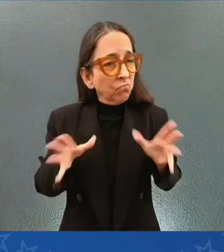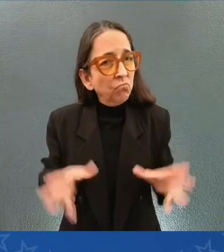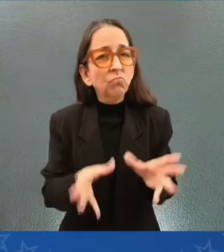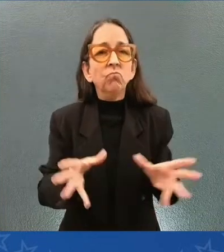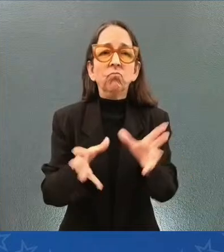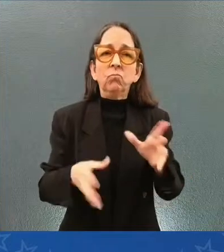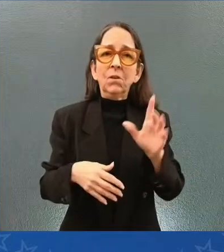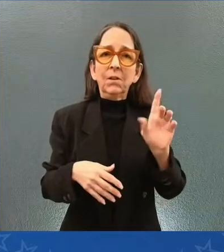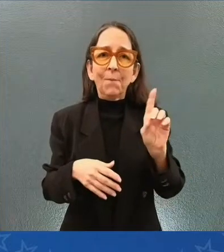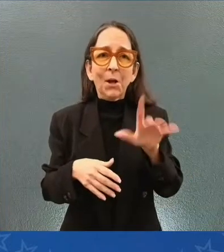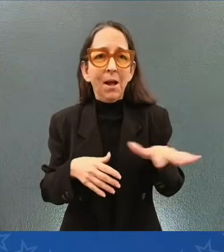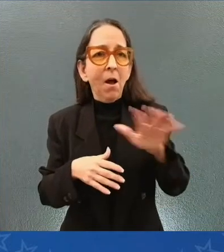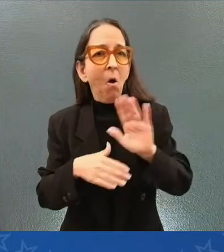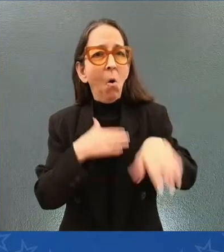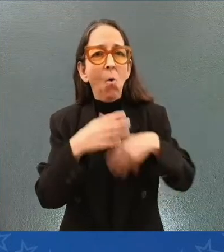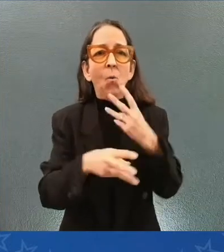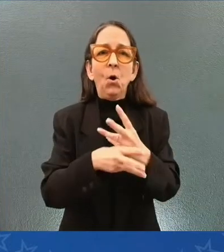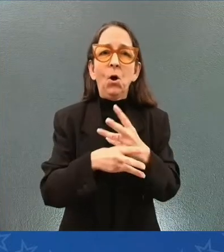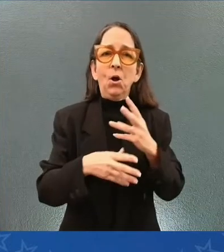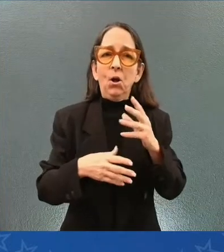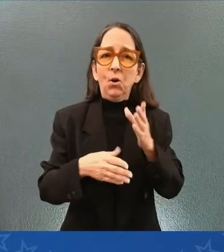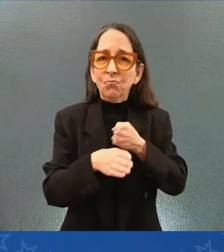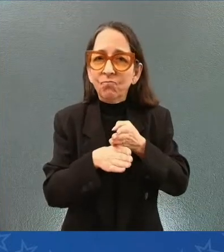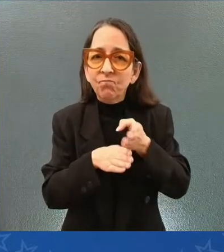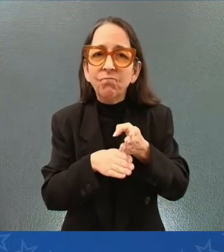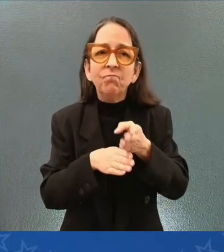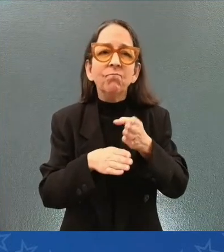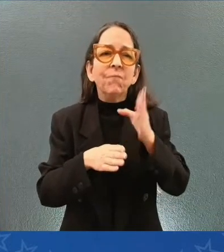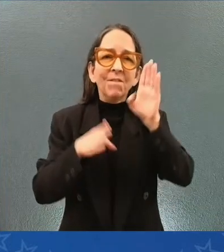to an eternal truth. America's ideals are sacred,